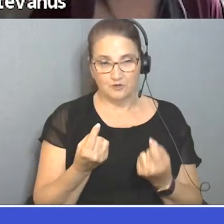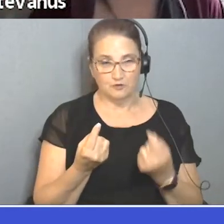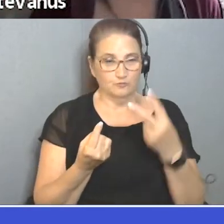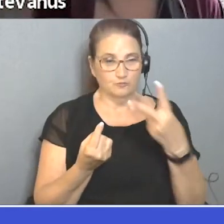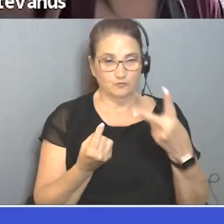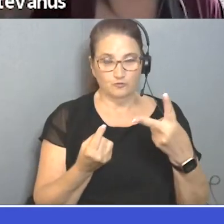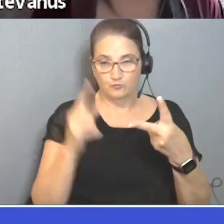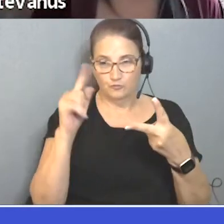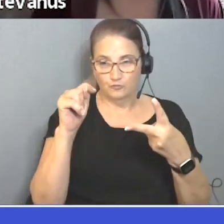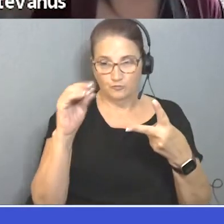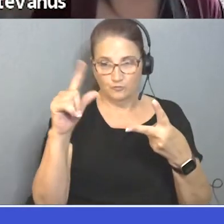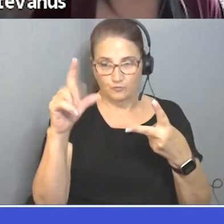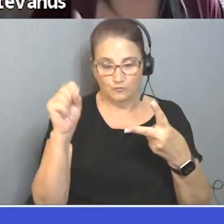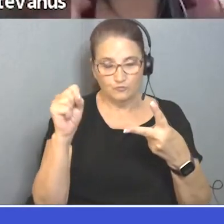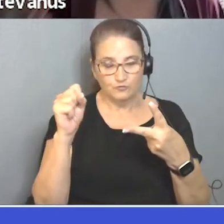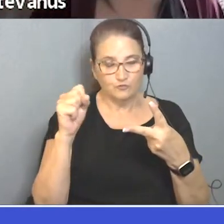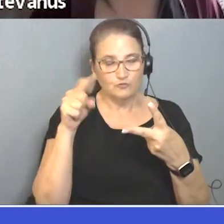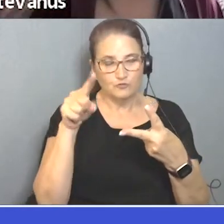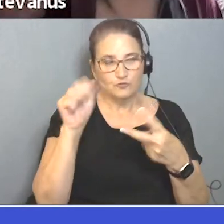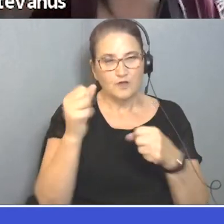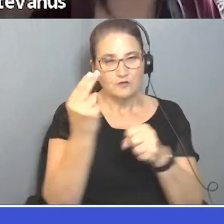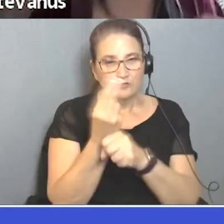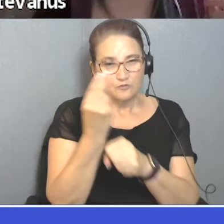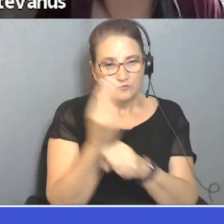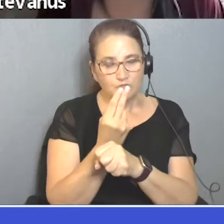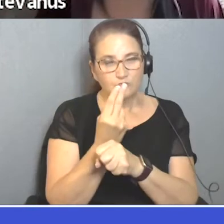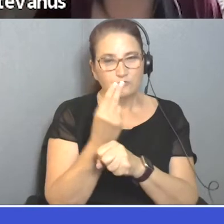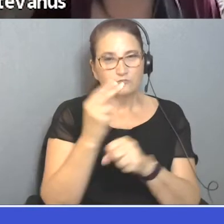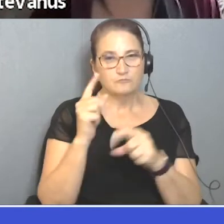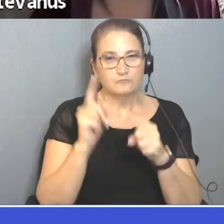practice two practical tools, actually, that you can use to consider